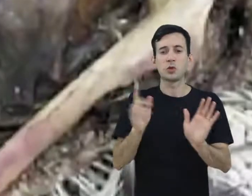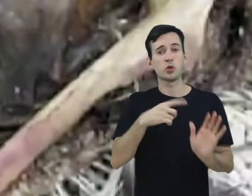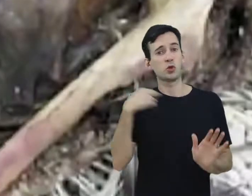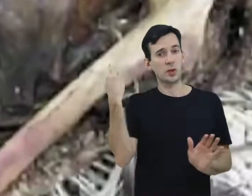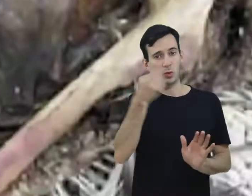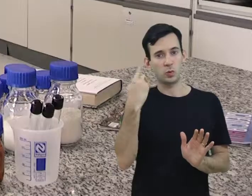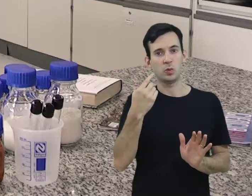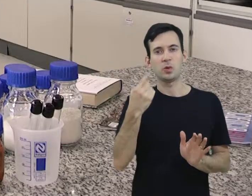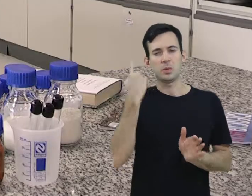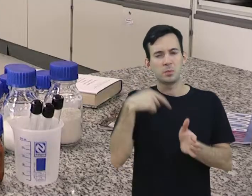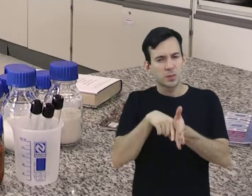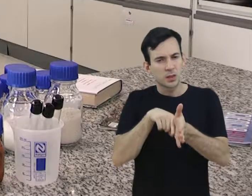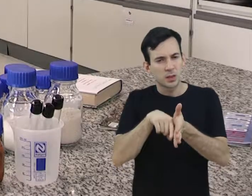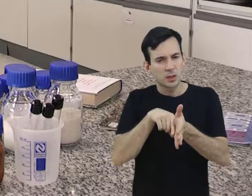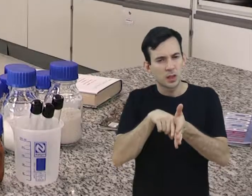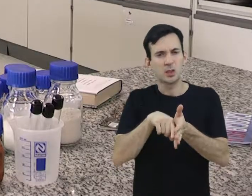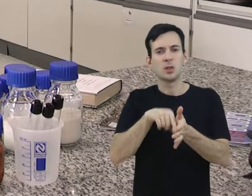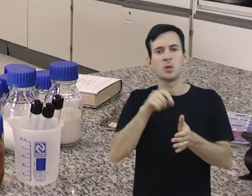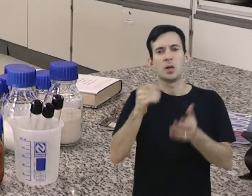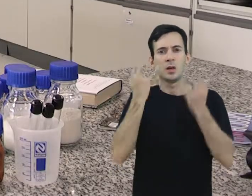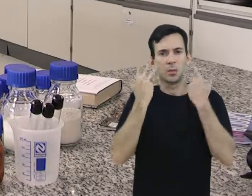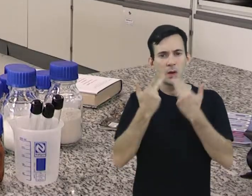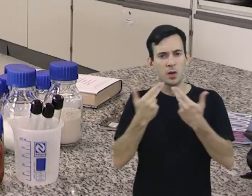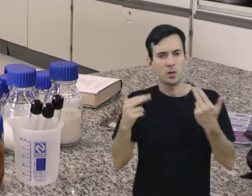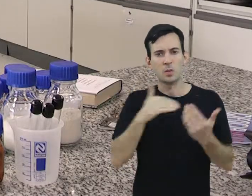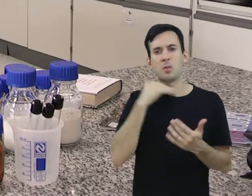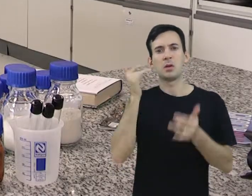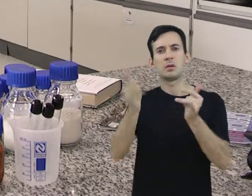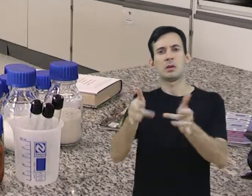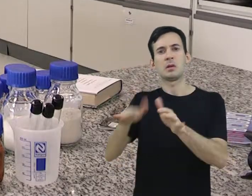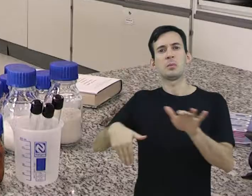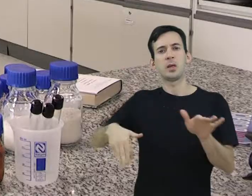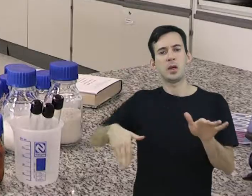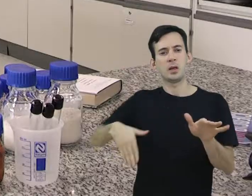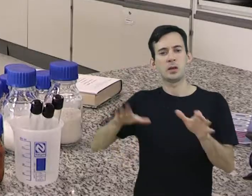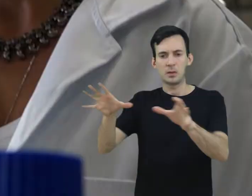Usually researchers use animals who are found dead throughout the shore.